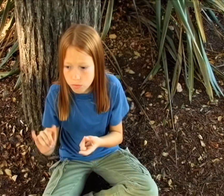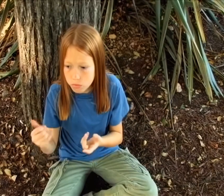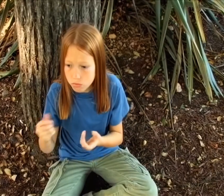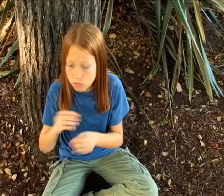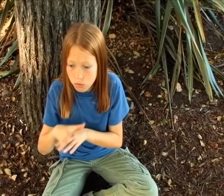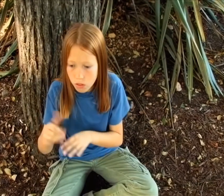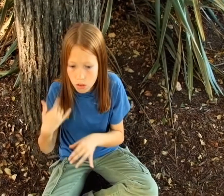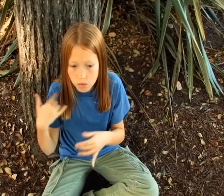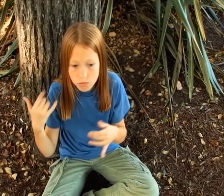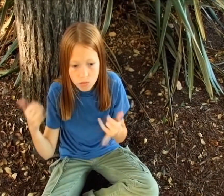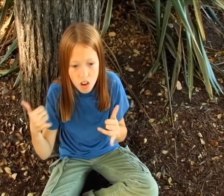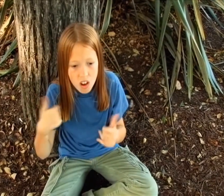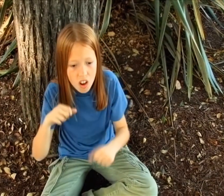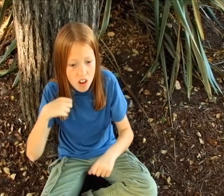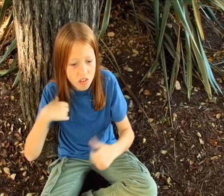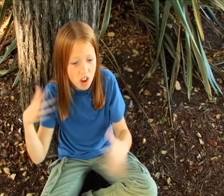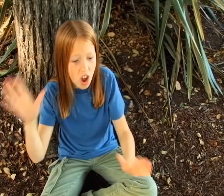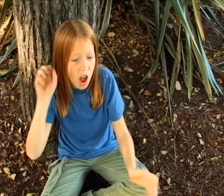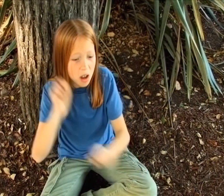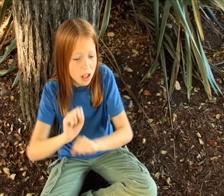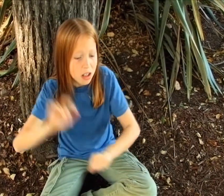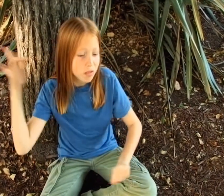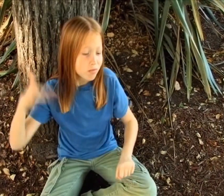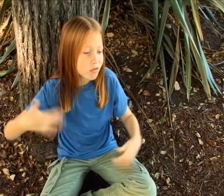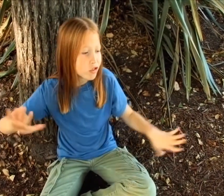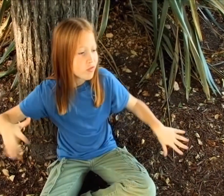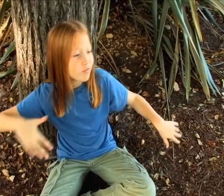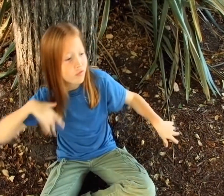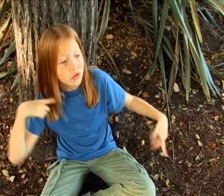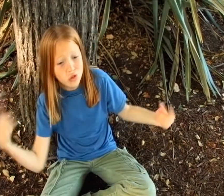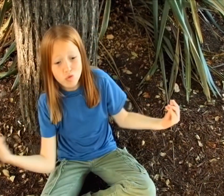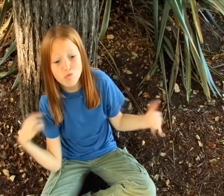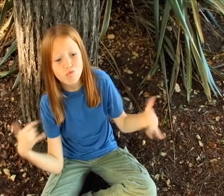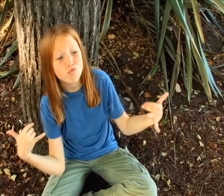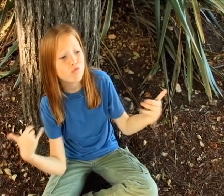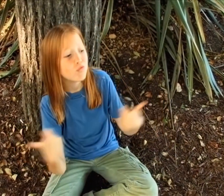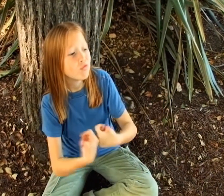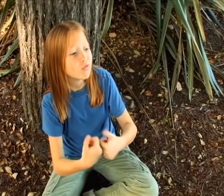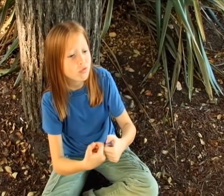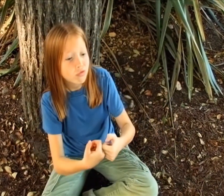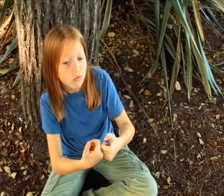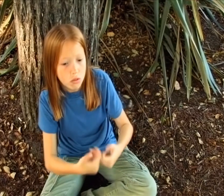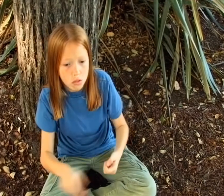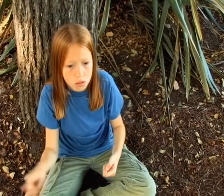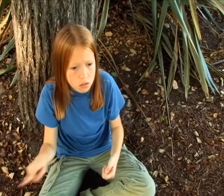OTHER PEOPLE COULD BE CONVINCED TO DO SOMETHING ELSE, LIKE TO BLOW OFF WORK